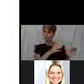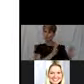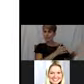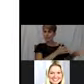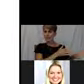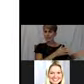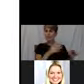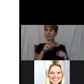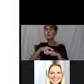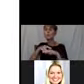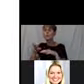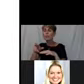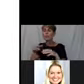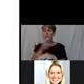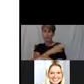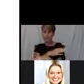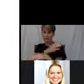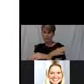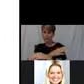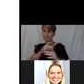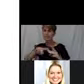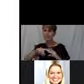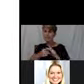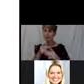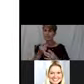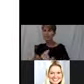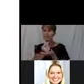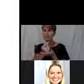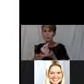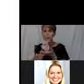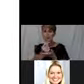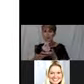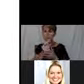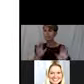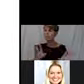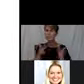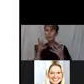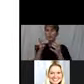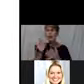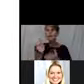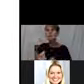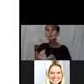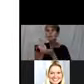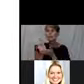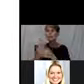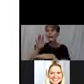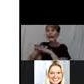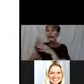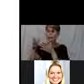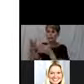in order to start treatment. No treatment is actually delivered on the street. In street medicine we kind of jokingly call this